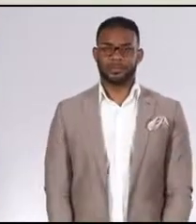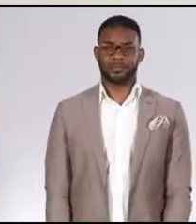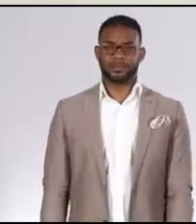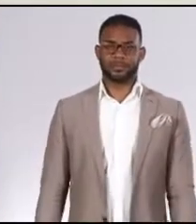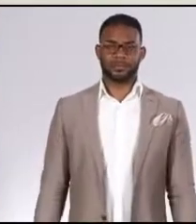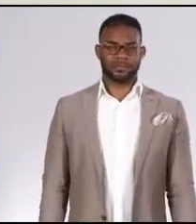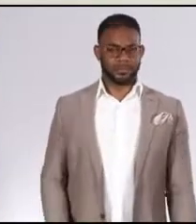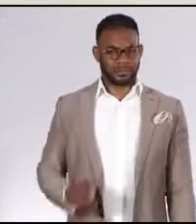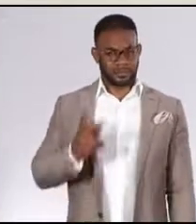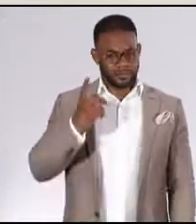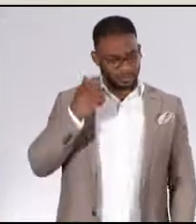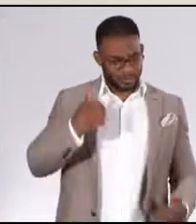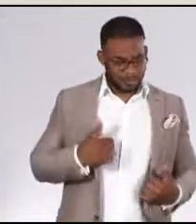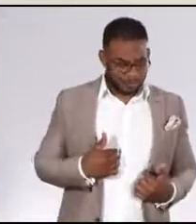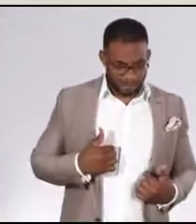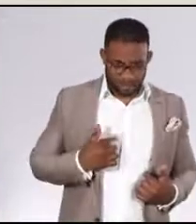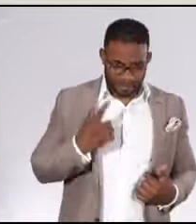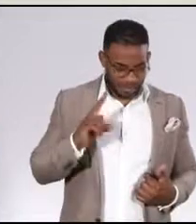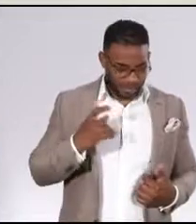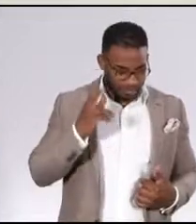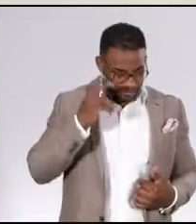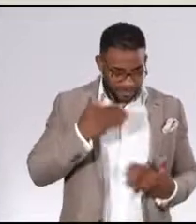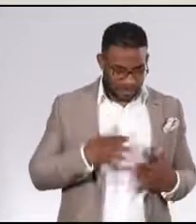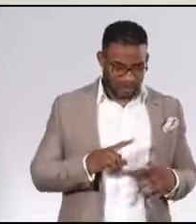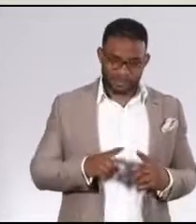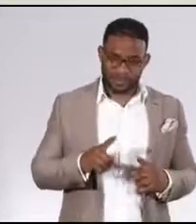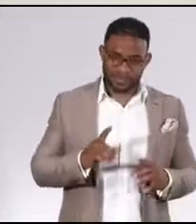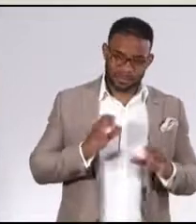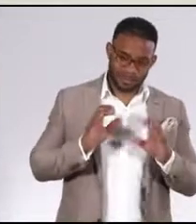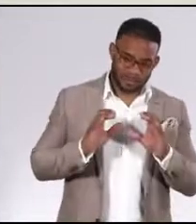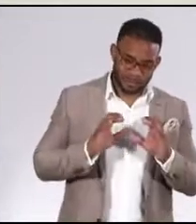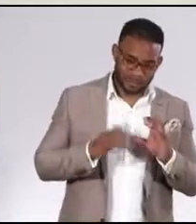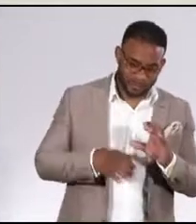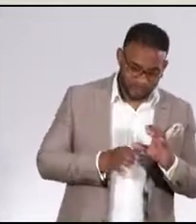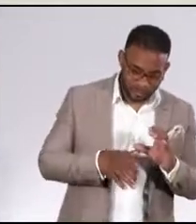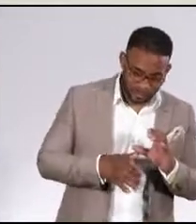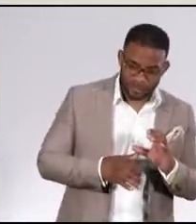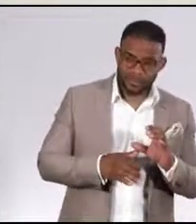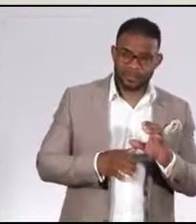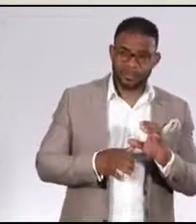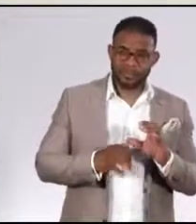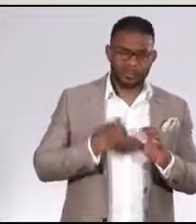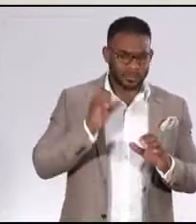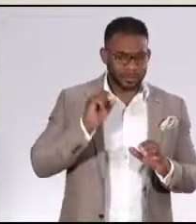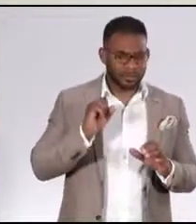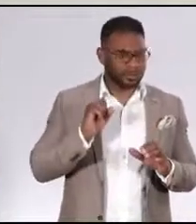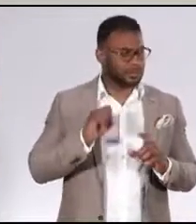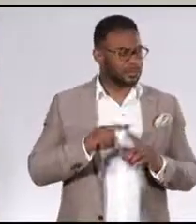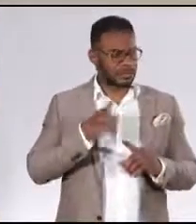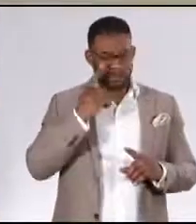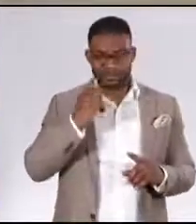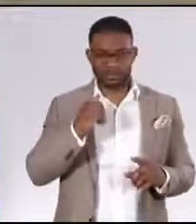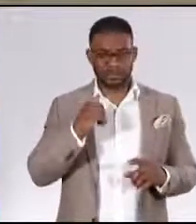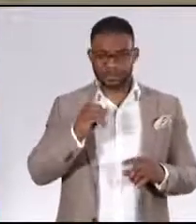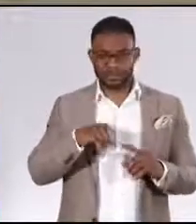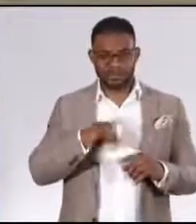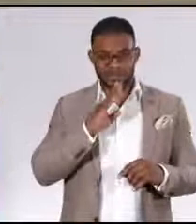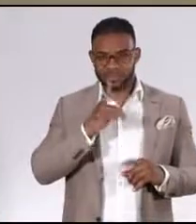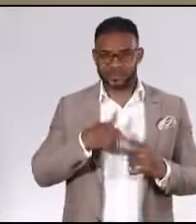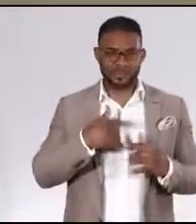You see, for me, it's not just hearing loss, but communication loss. I sounded off because I couldn't speak what I couldn't hear.